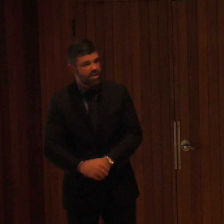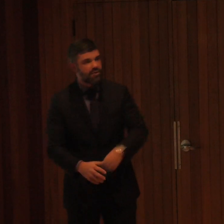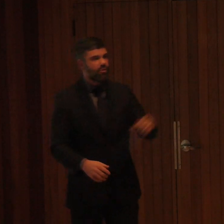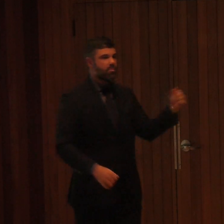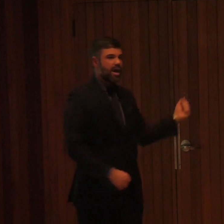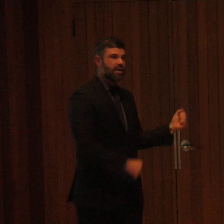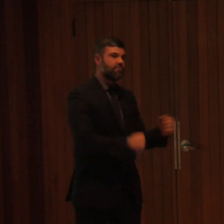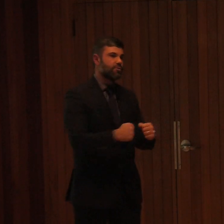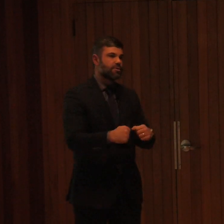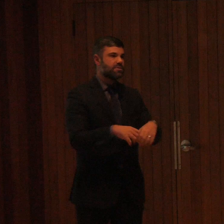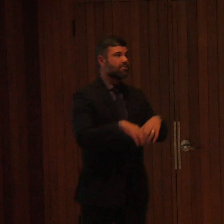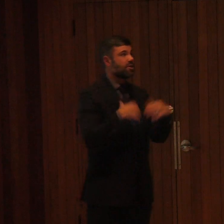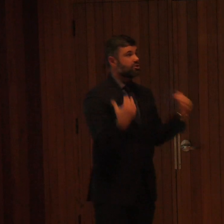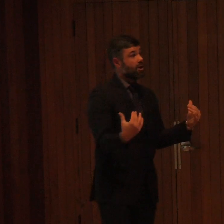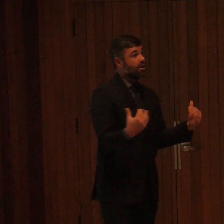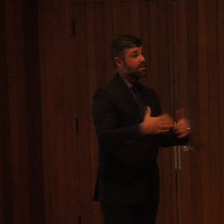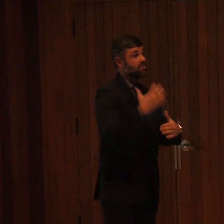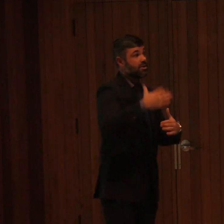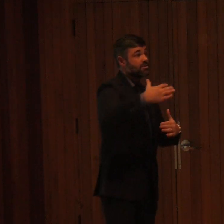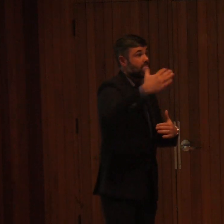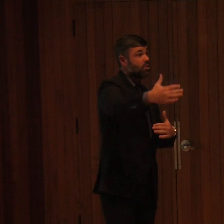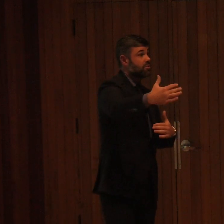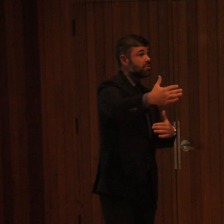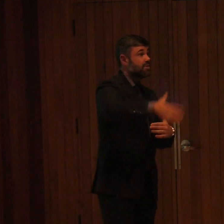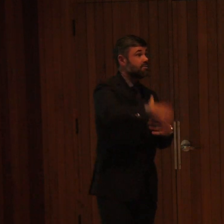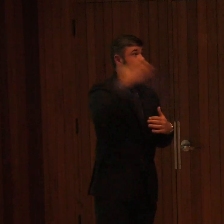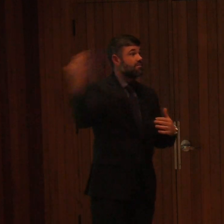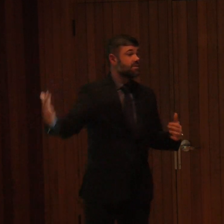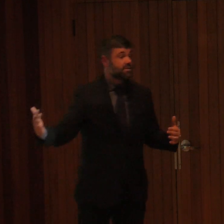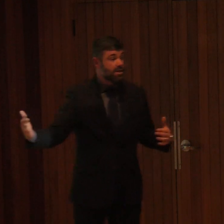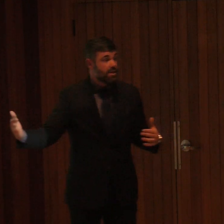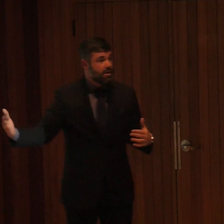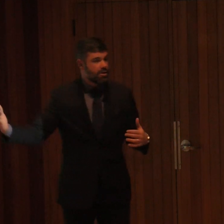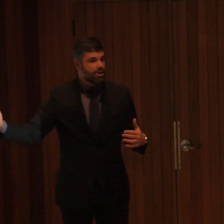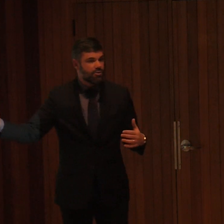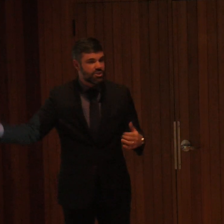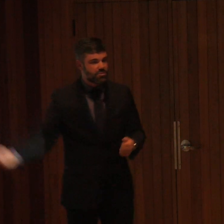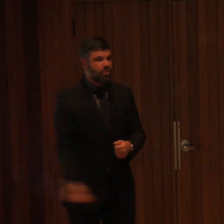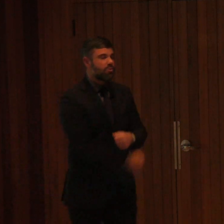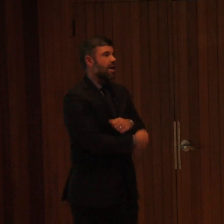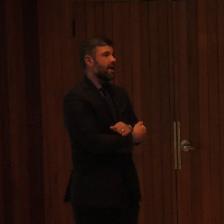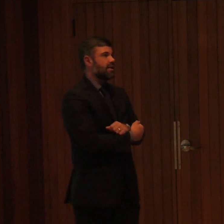Being ripped back and forth is a very jarring experience on multiple levels. Obviously, she's pulled back